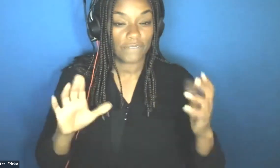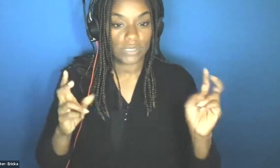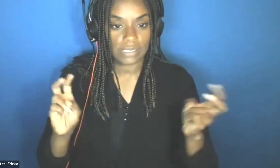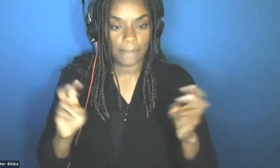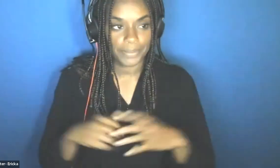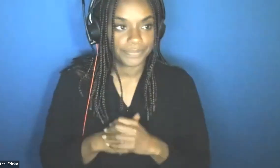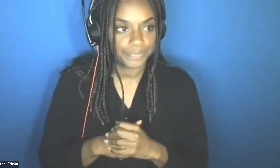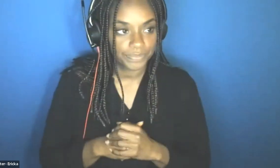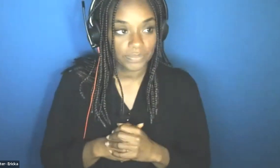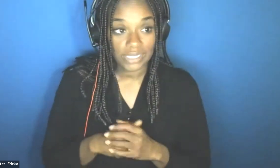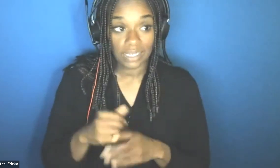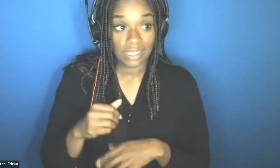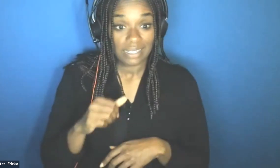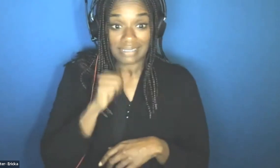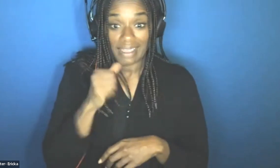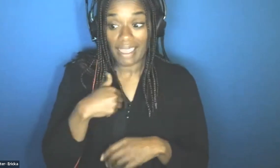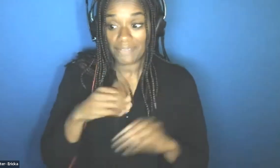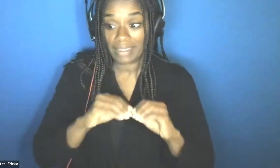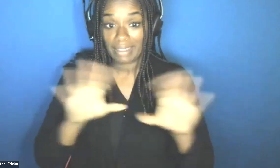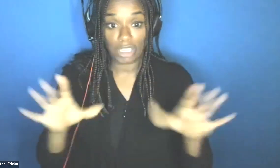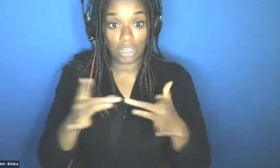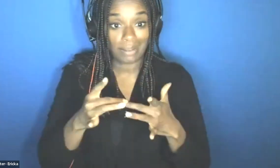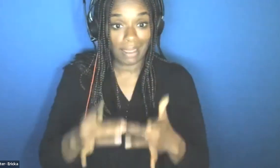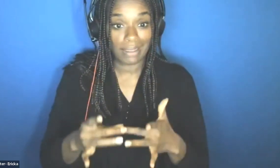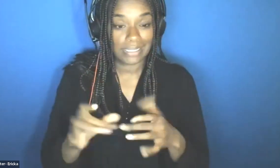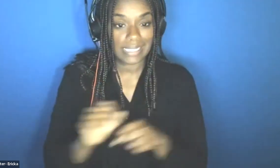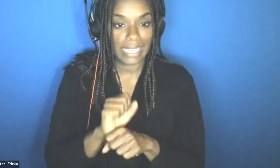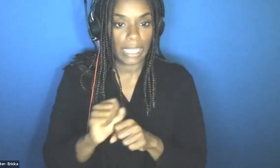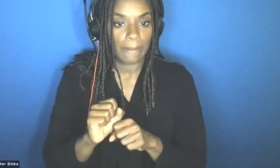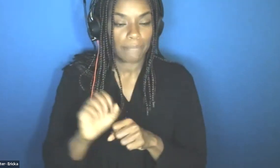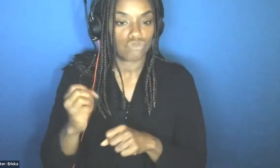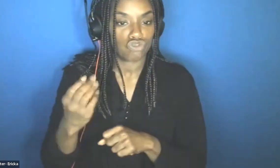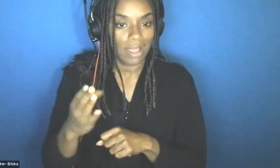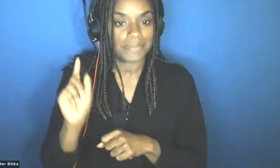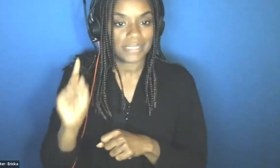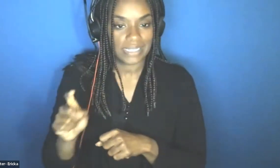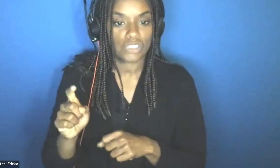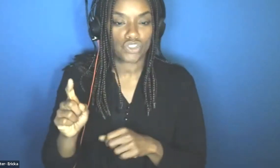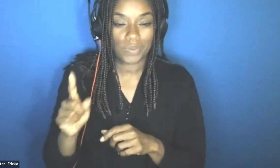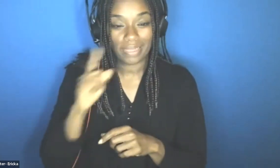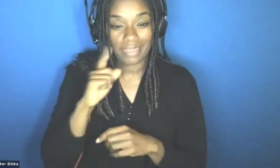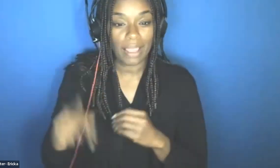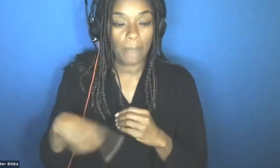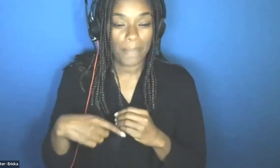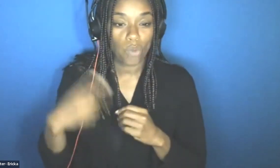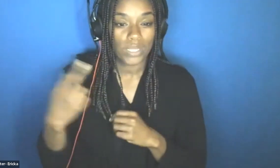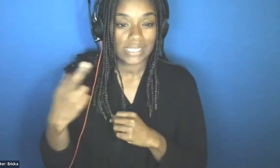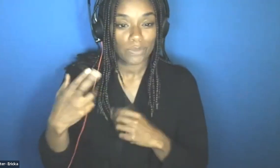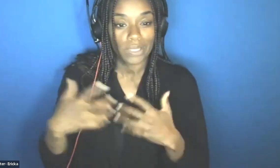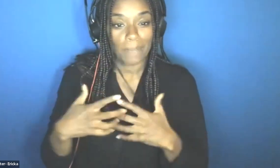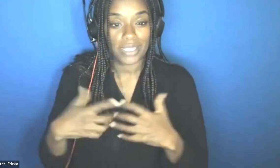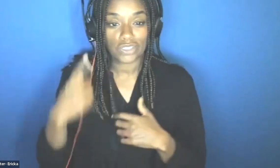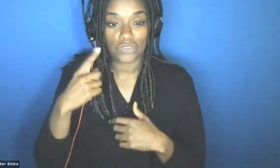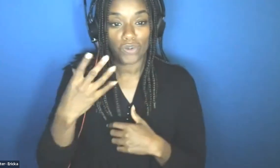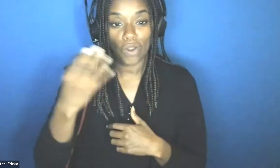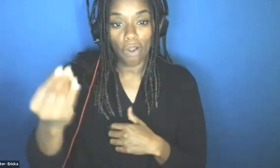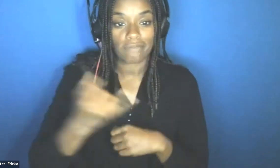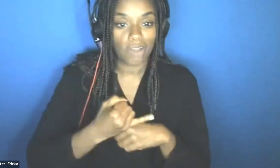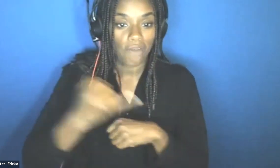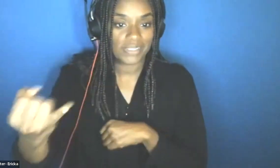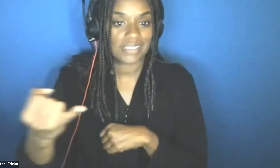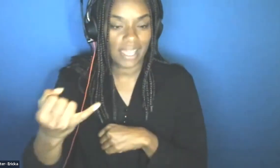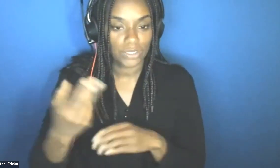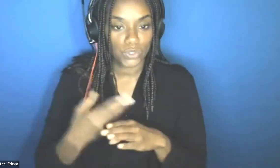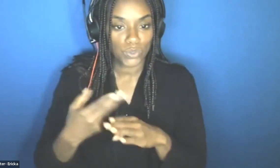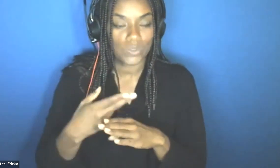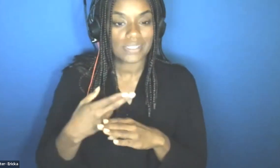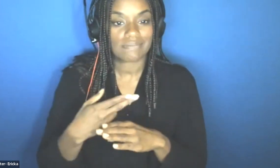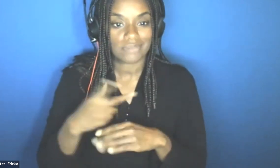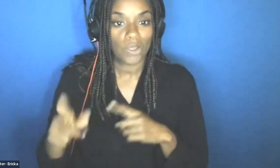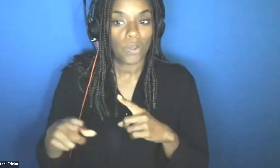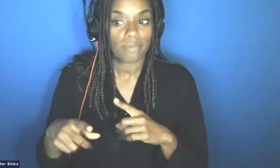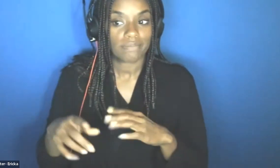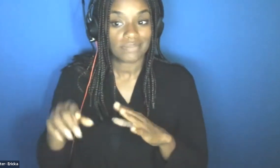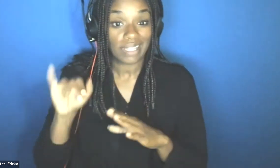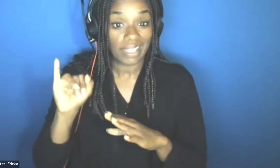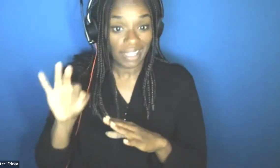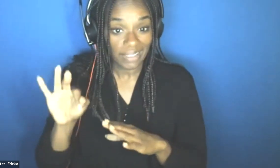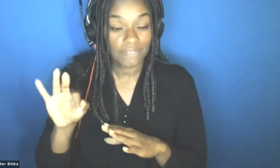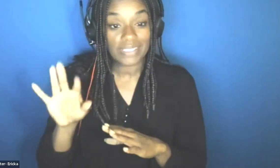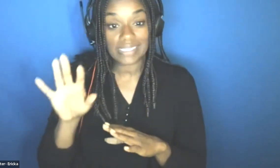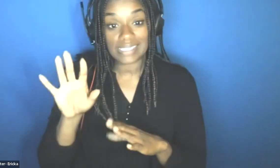We need to remember that it's even more confusing, because the Cole memo had been rescinded in 2018 when attorney general Jeff Sessions advised that federal prosecutors would decide under what circumstance they would prosecute marijuana cases.